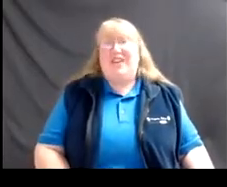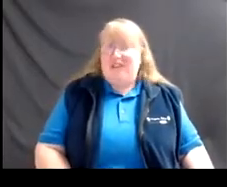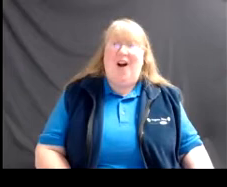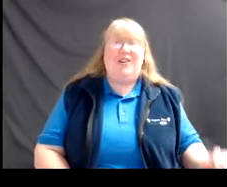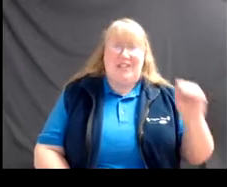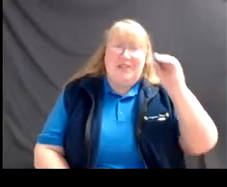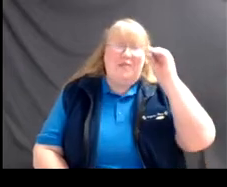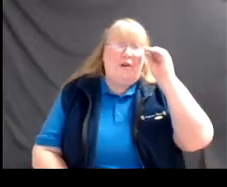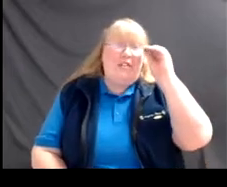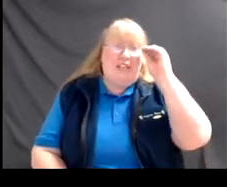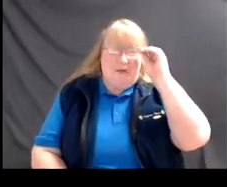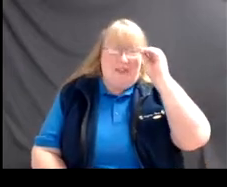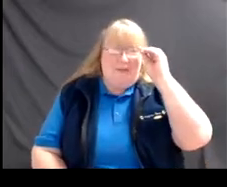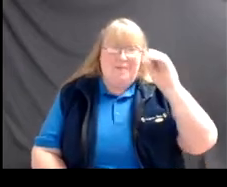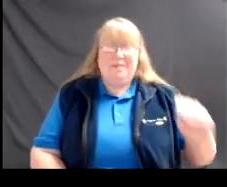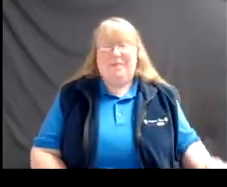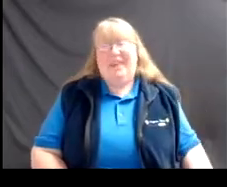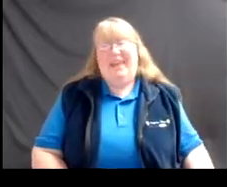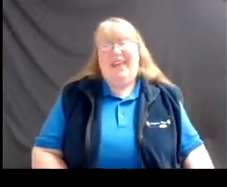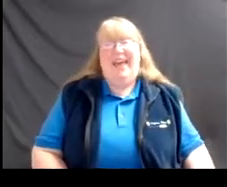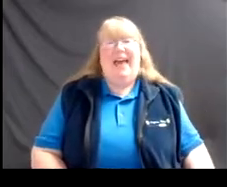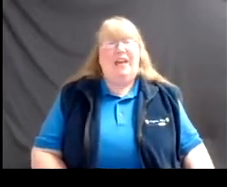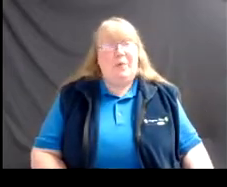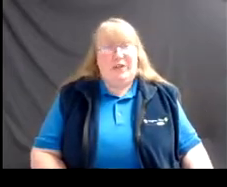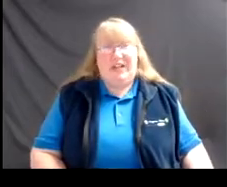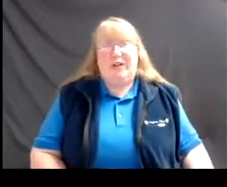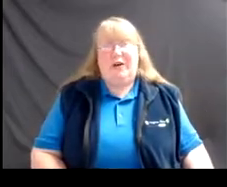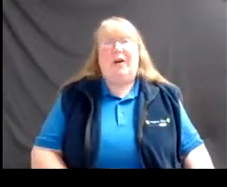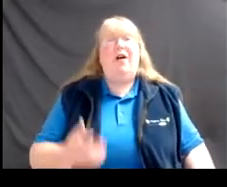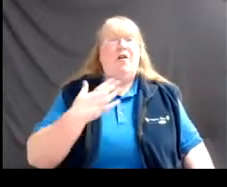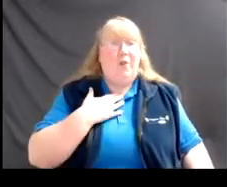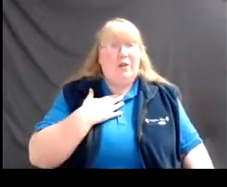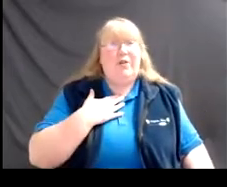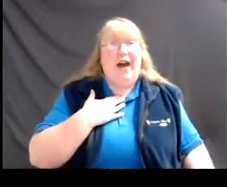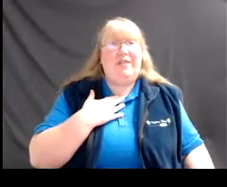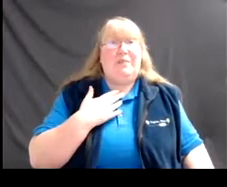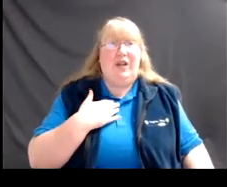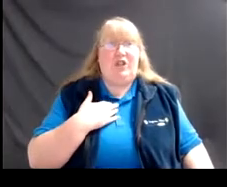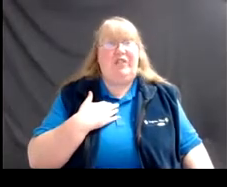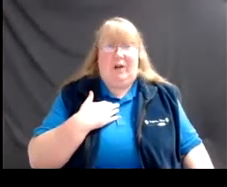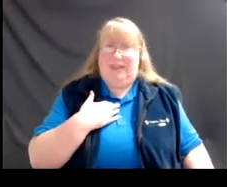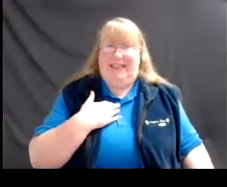there are still folks who use them. And in particular, folks who have speech difficulties